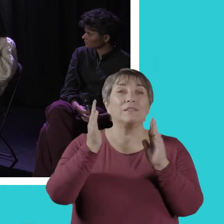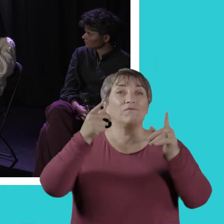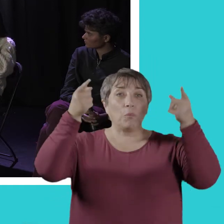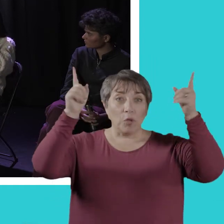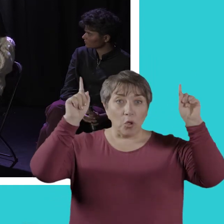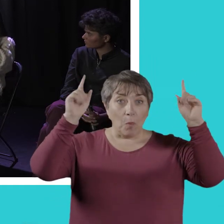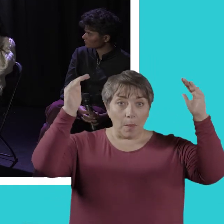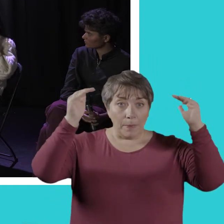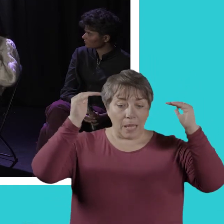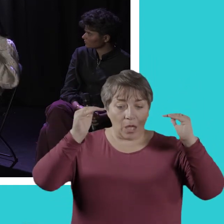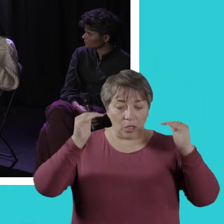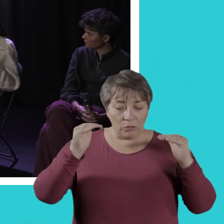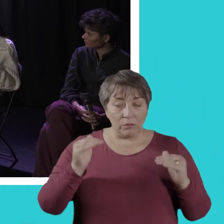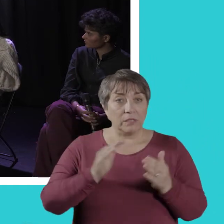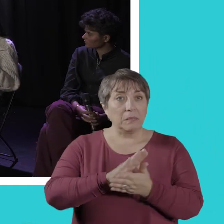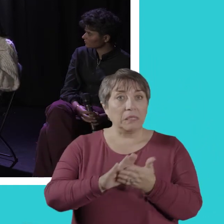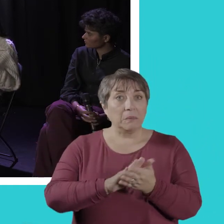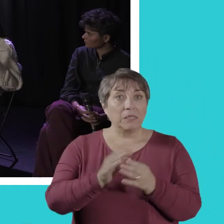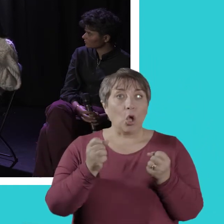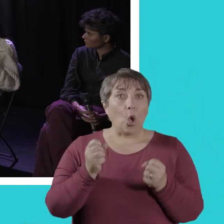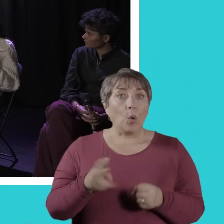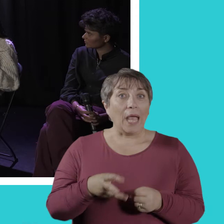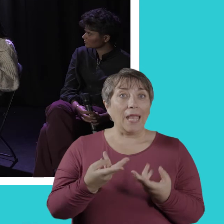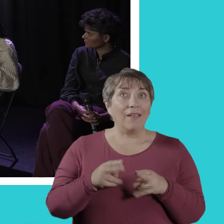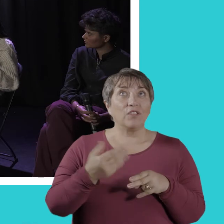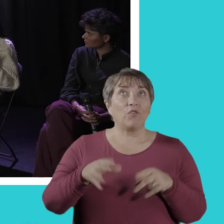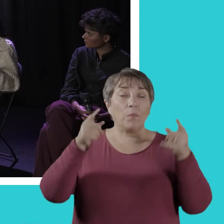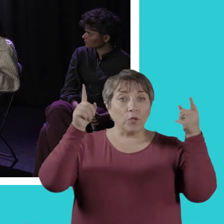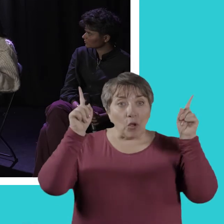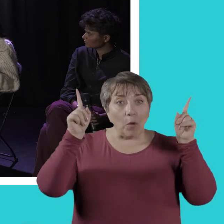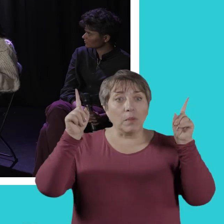okay from top. So I do think there needs to be kind of scrutiny at a management level.